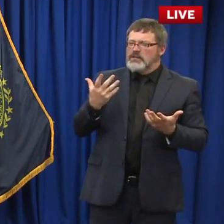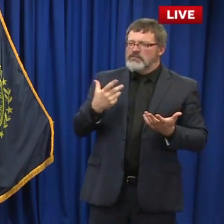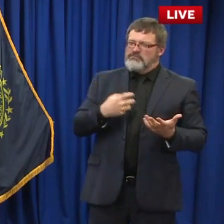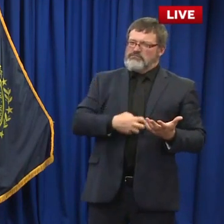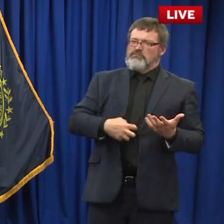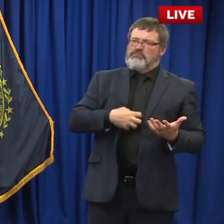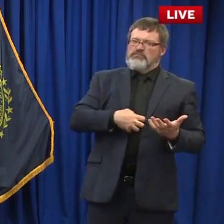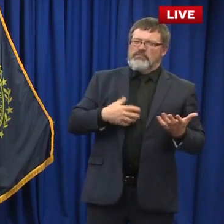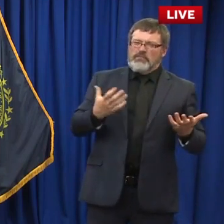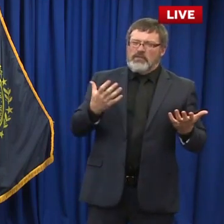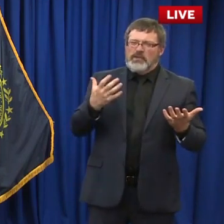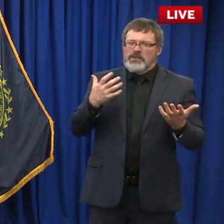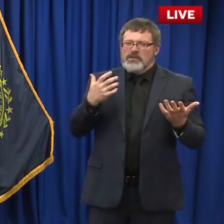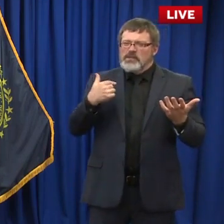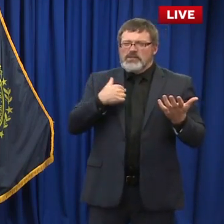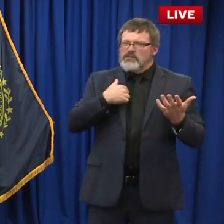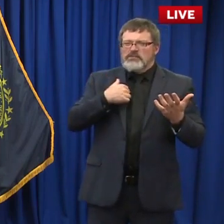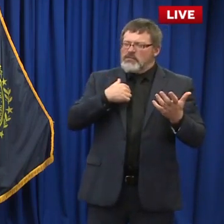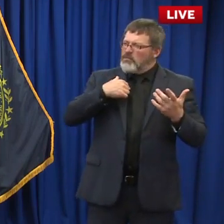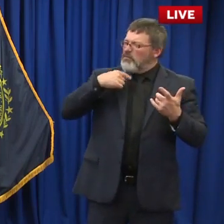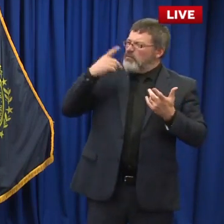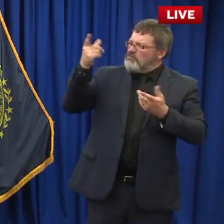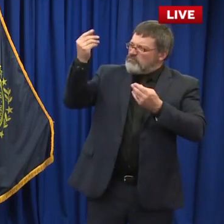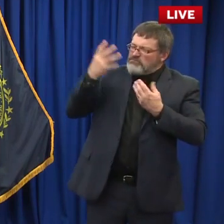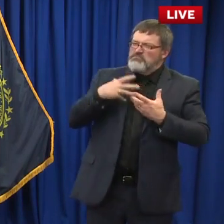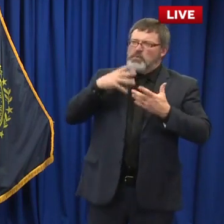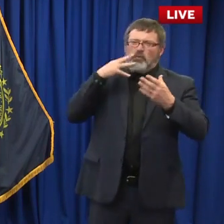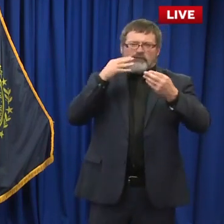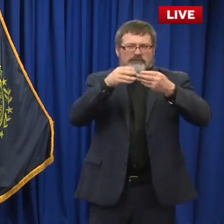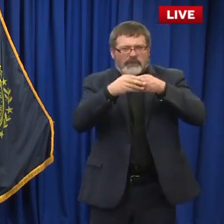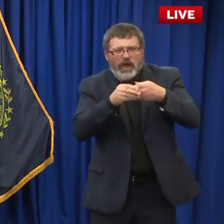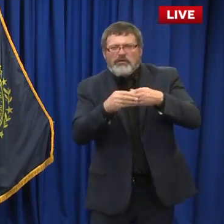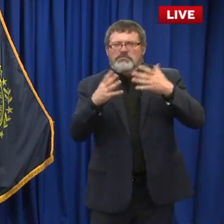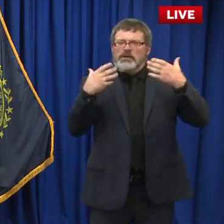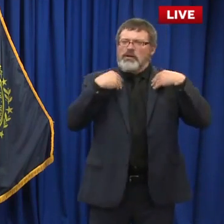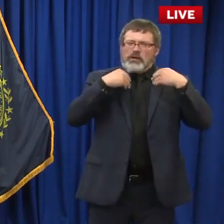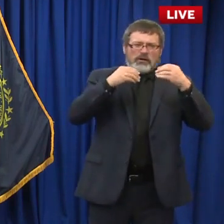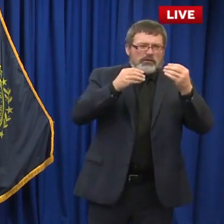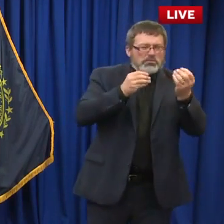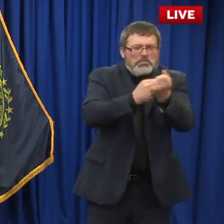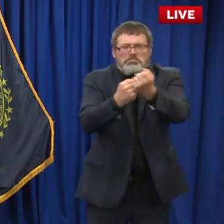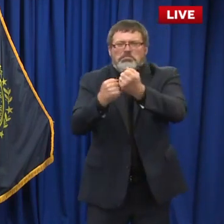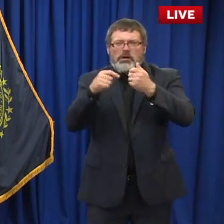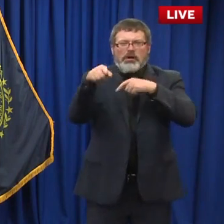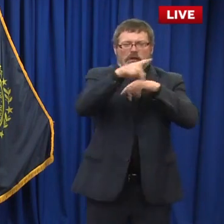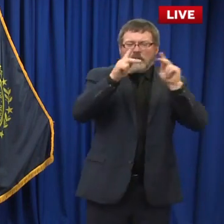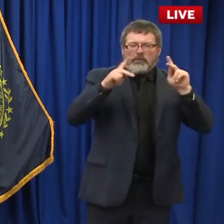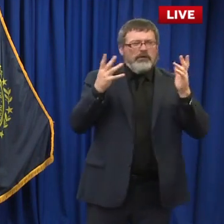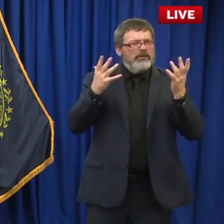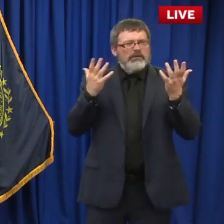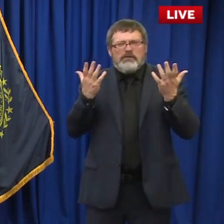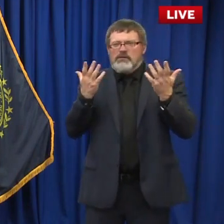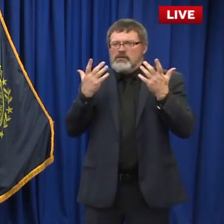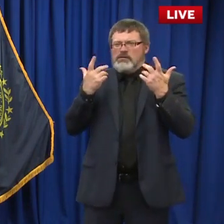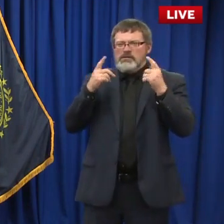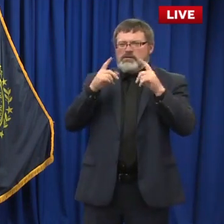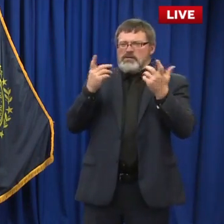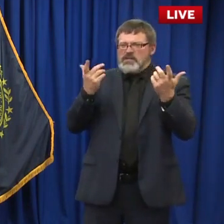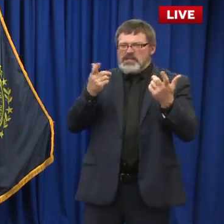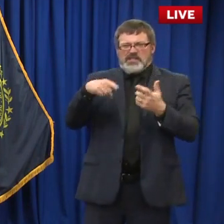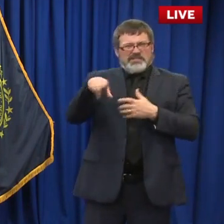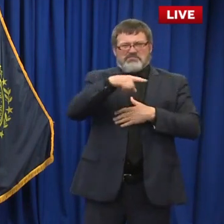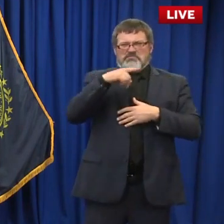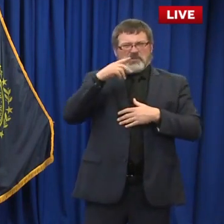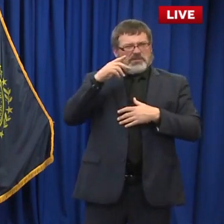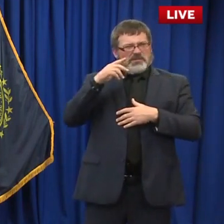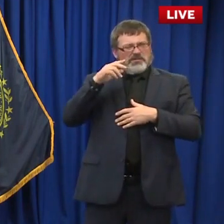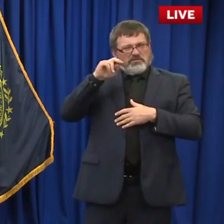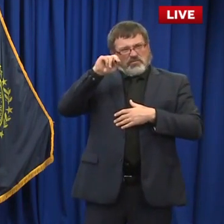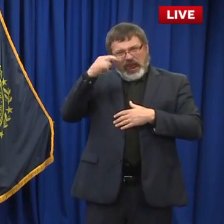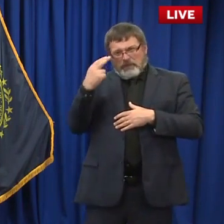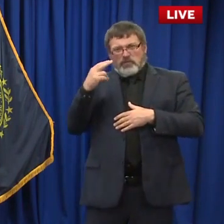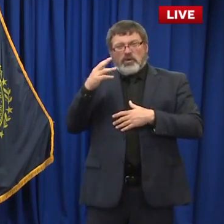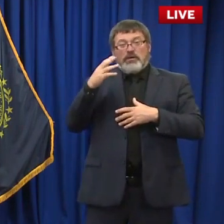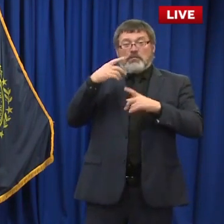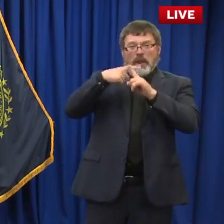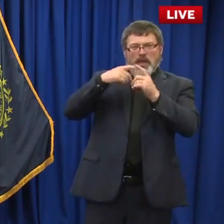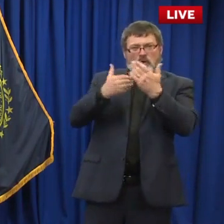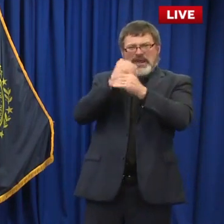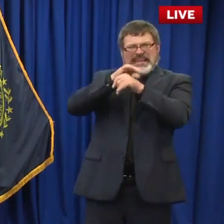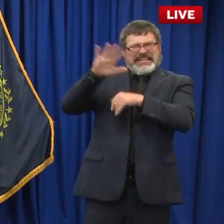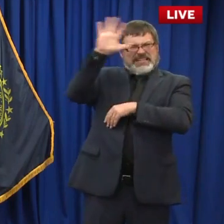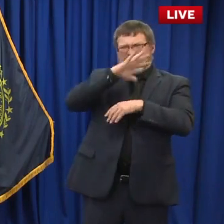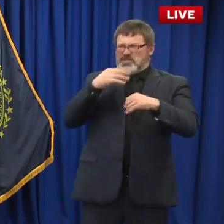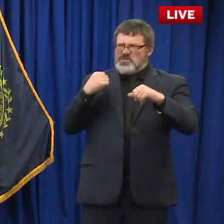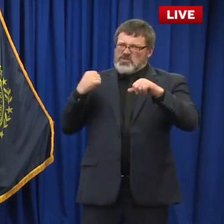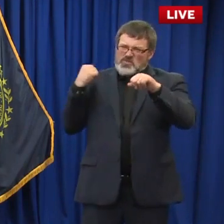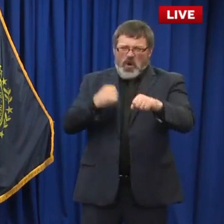YOU WE'RE GOING TO CHANGE THE RULES AN WE'RE GOING TO TELL YOU IT'S MORE FLEXIBLE, BUT IT'S REALLY NOT, THOSE STATES THAT WERE HIT HARD AS WE WERE, NEW HAMPSHIRE HAND NEW ENGLAND,